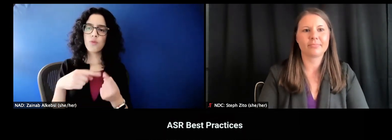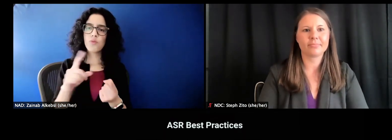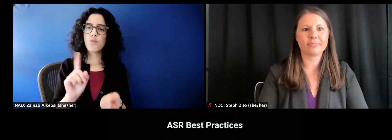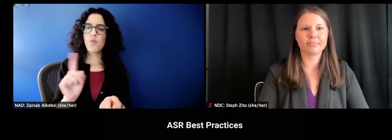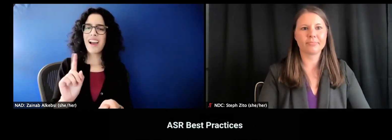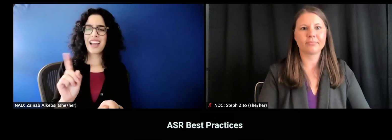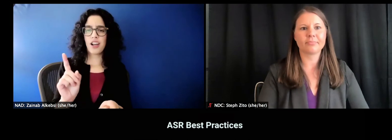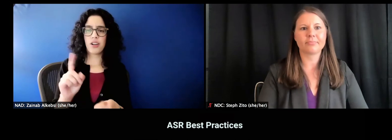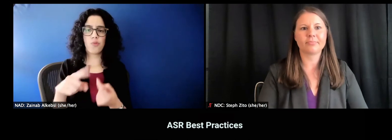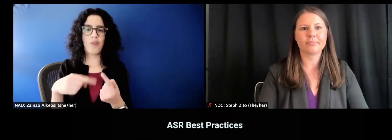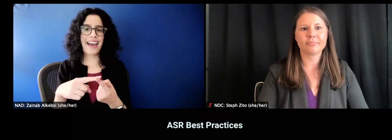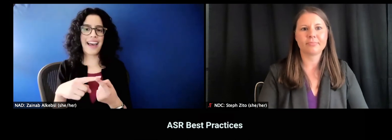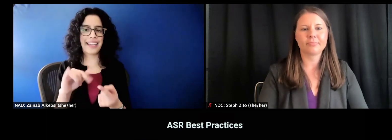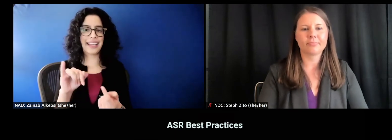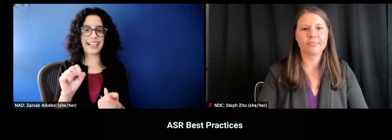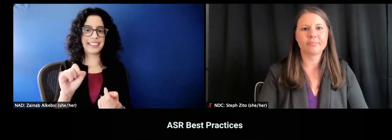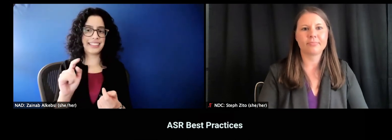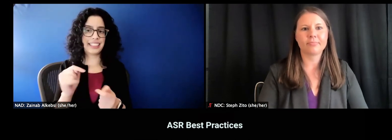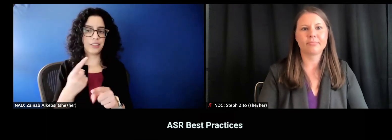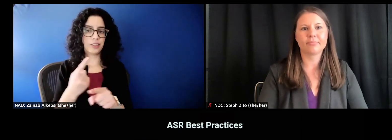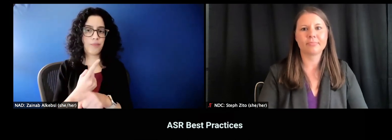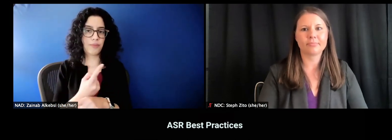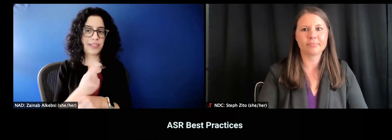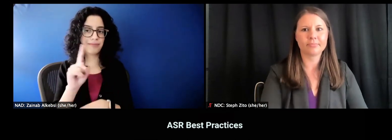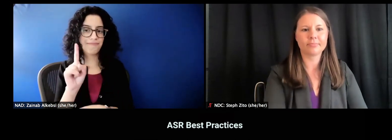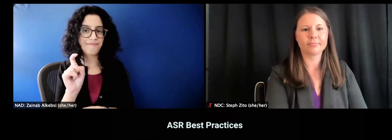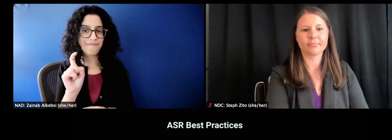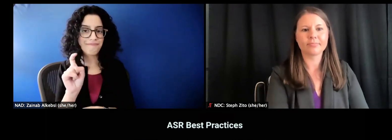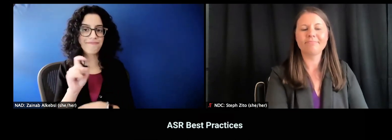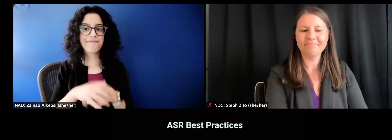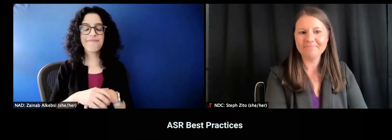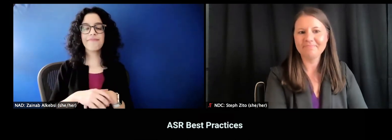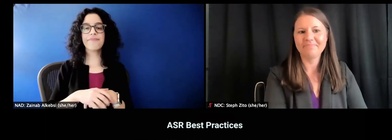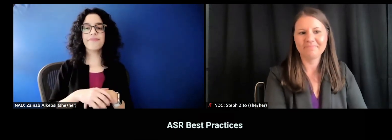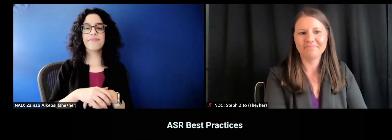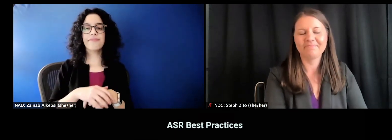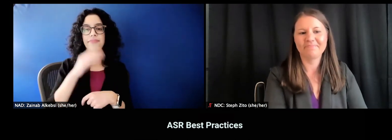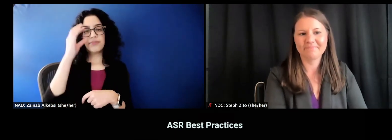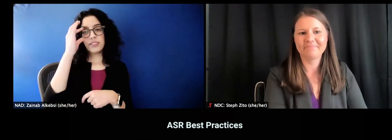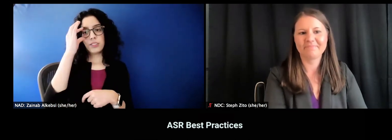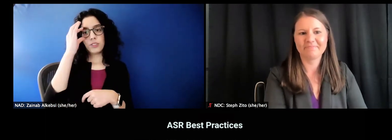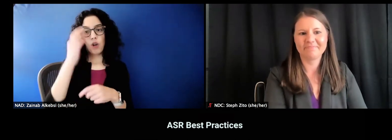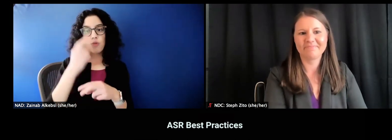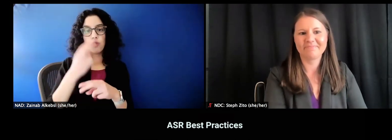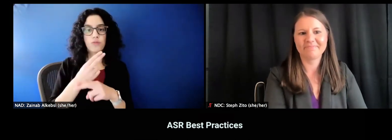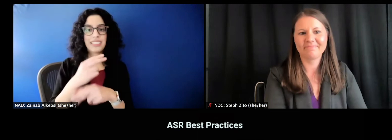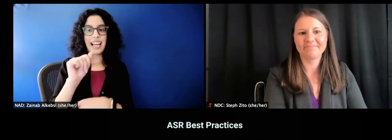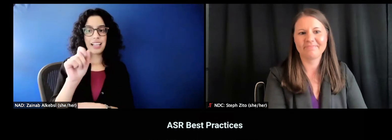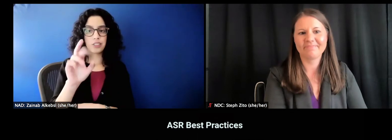You may be wondering if ASR is ever appropriate. There are situations where it can be used.